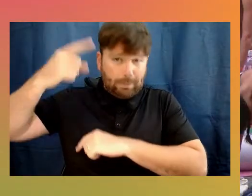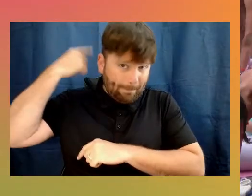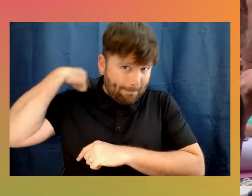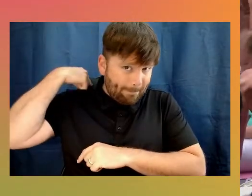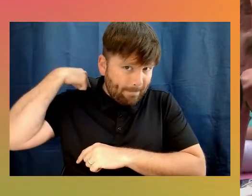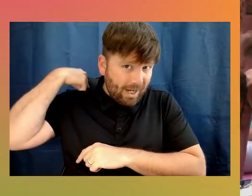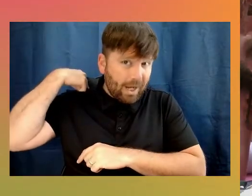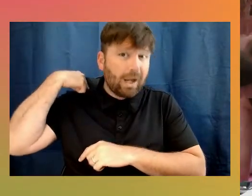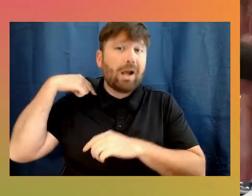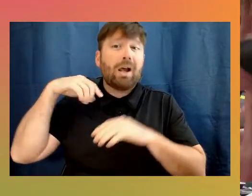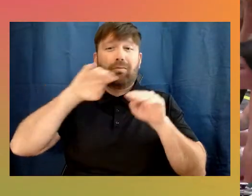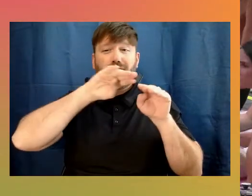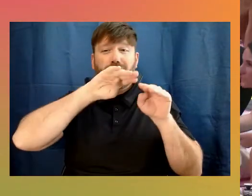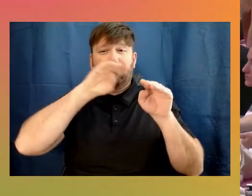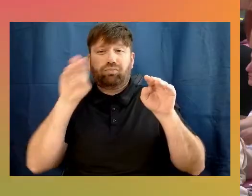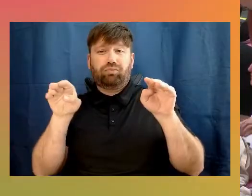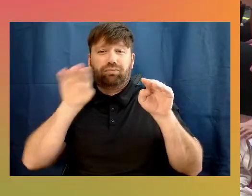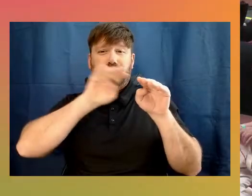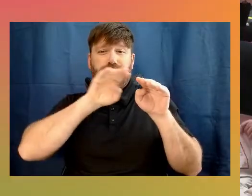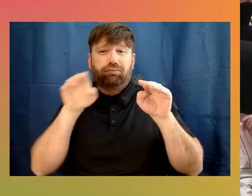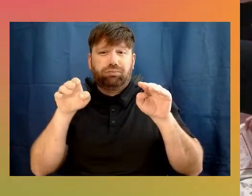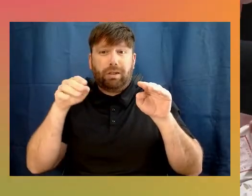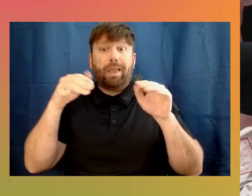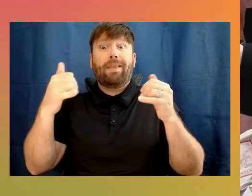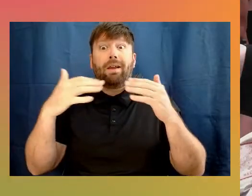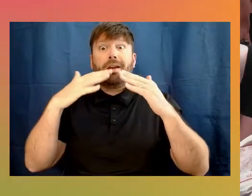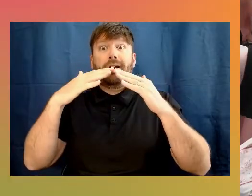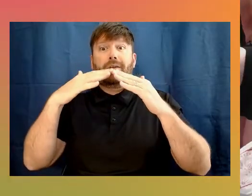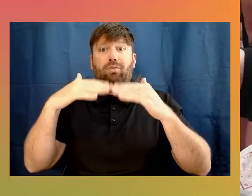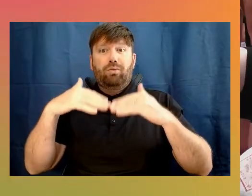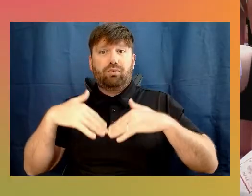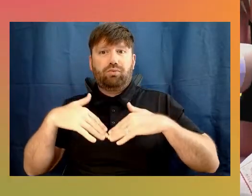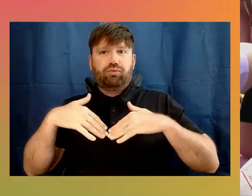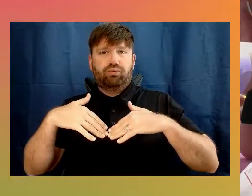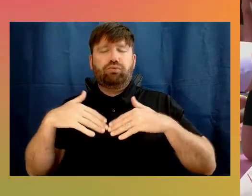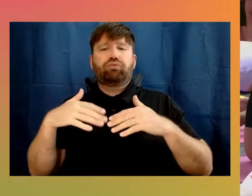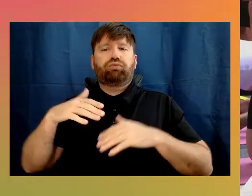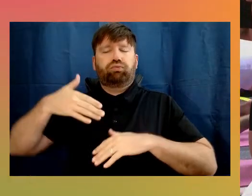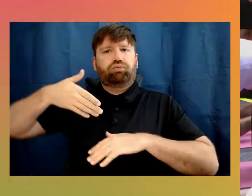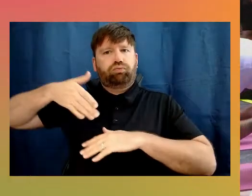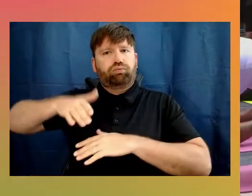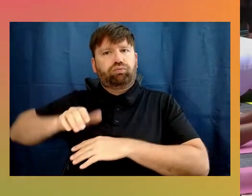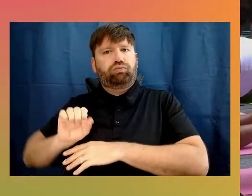FROM YOU AND GET ROUNDED IN THE UPPER BACK.